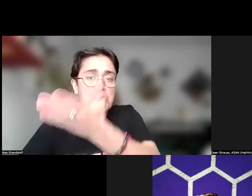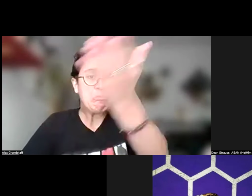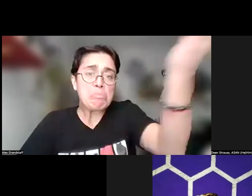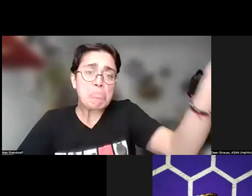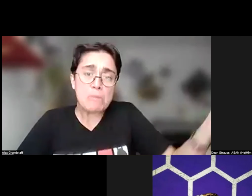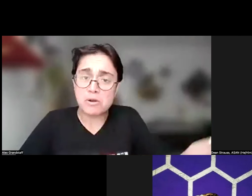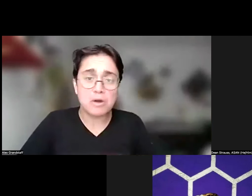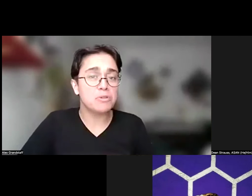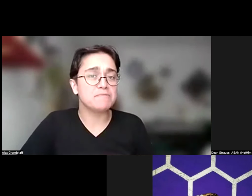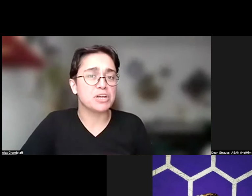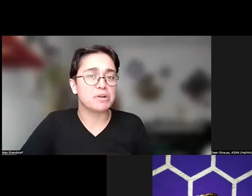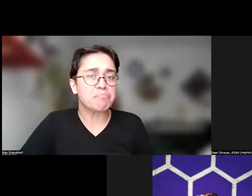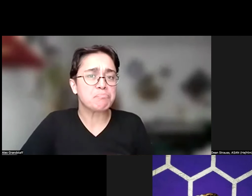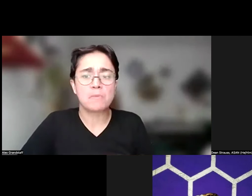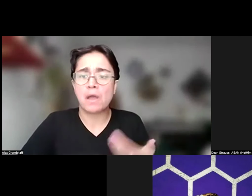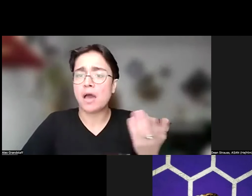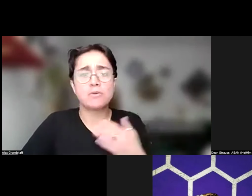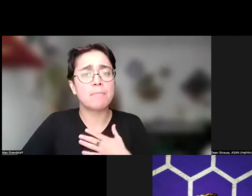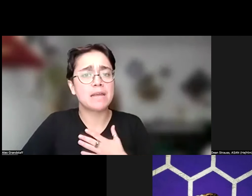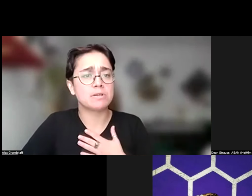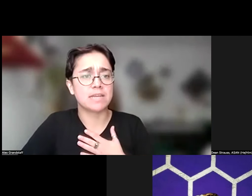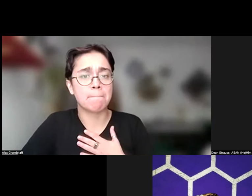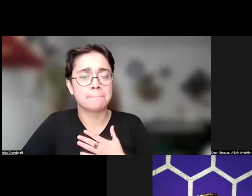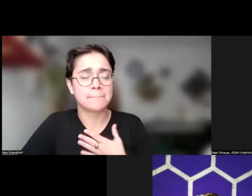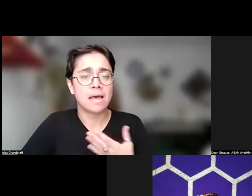places were concerned about what their intentions may be.